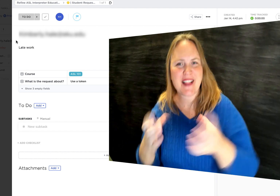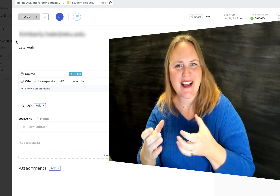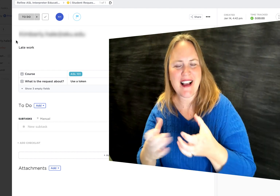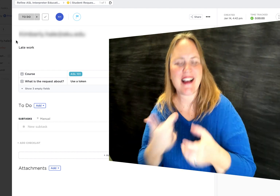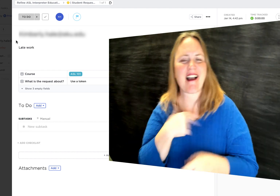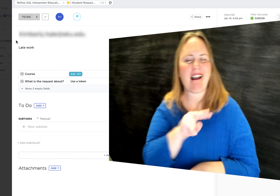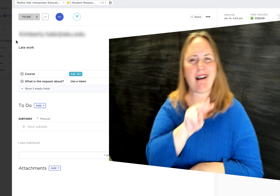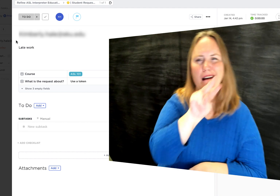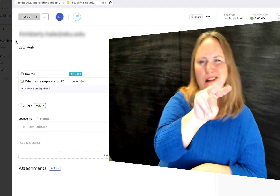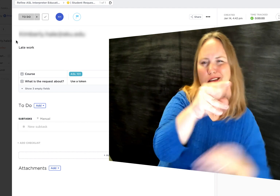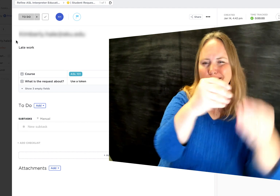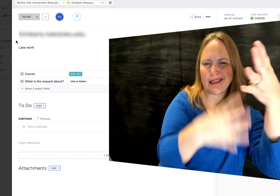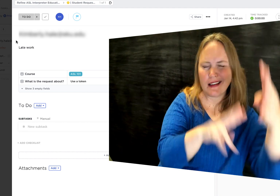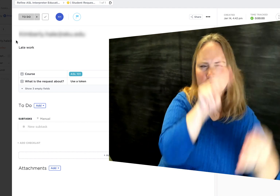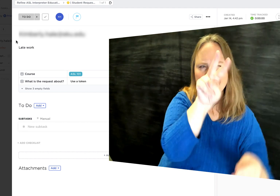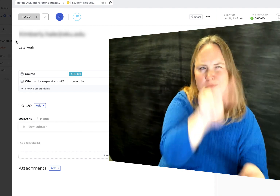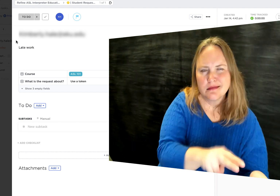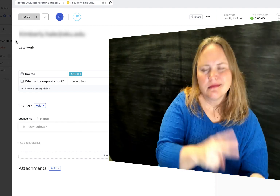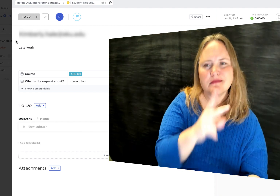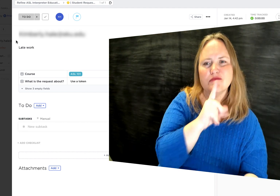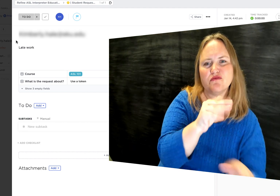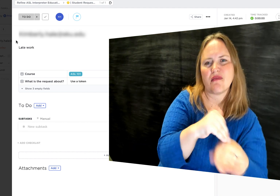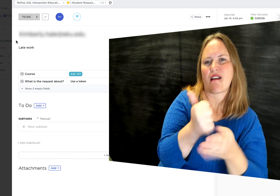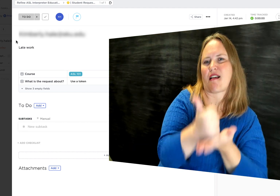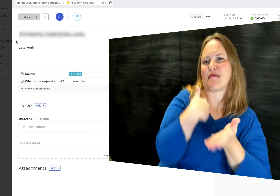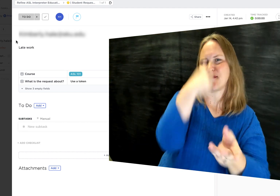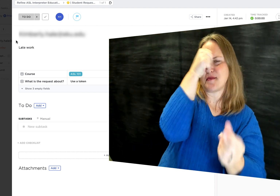to ensure that I'm not overlooking anything that students need.